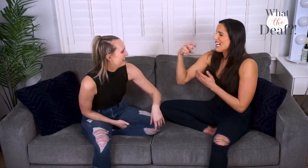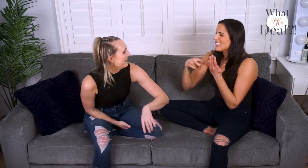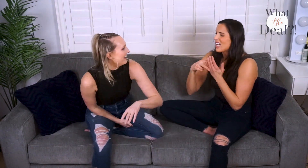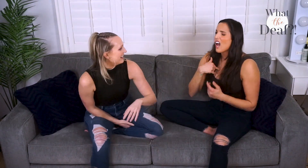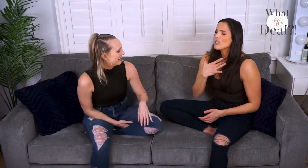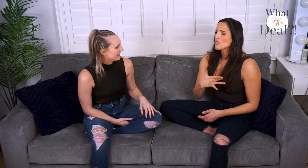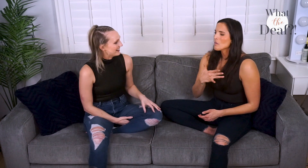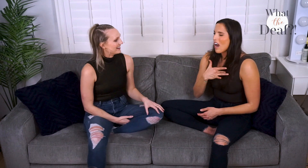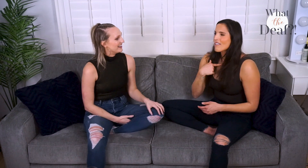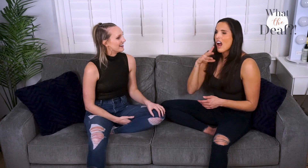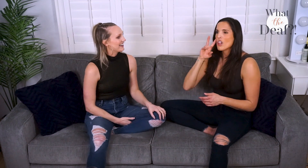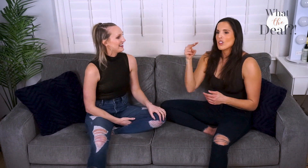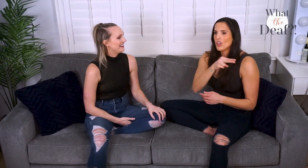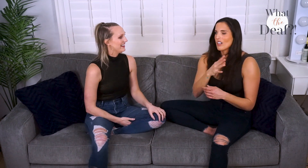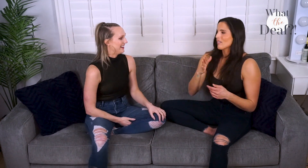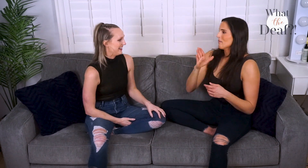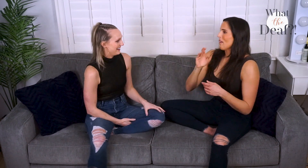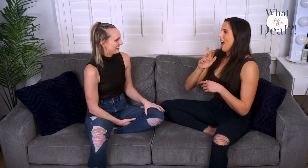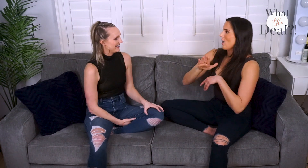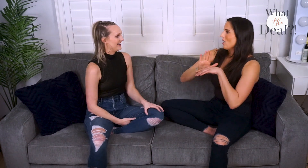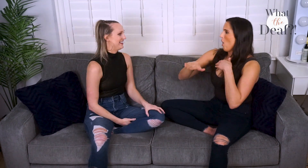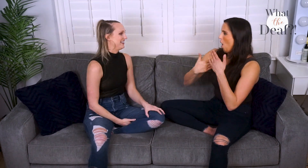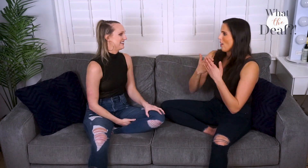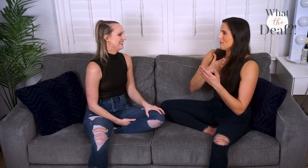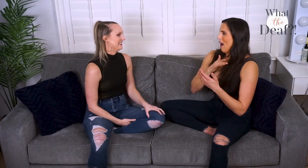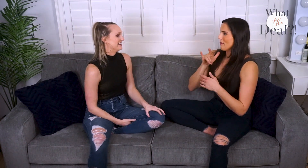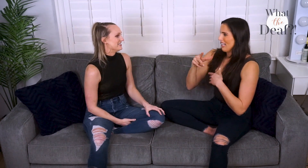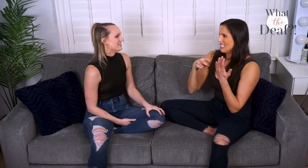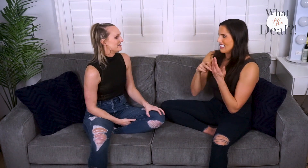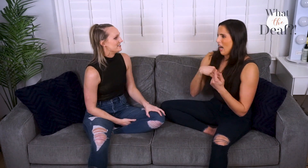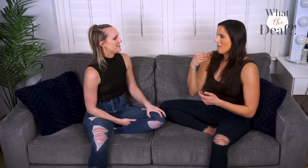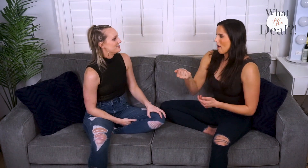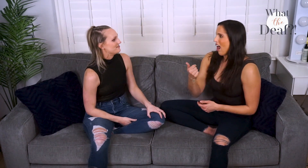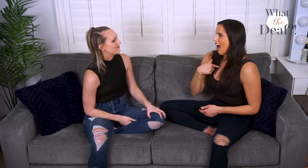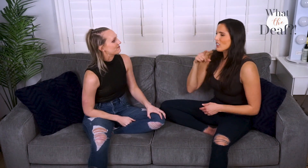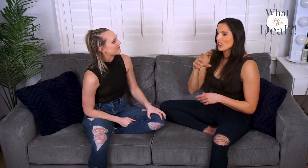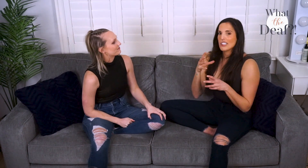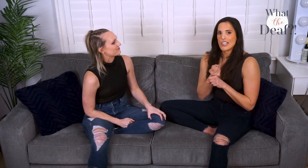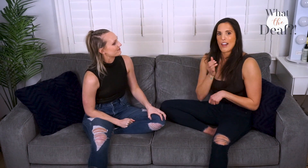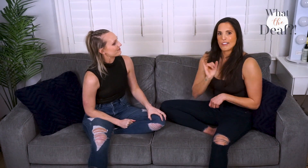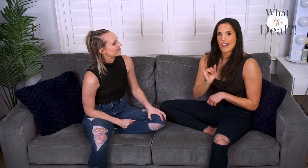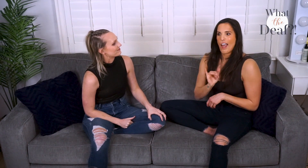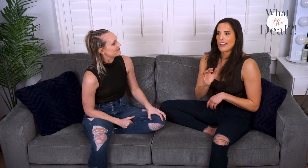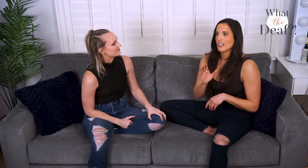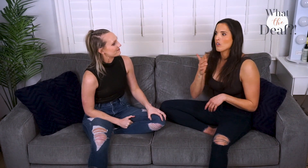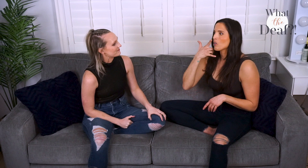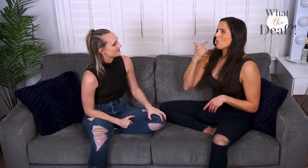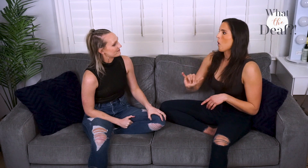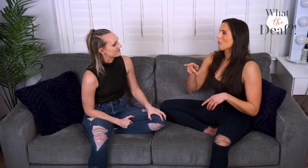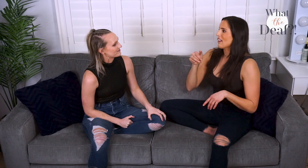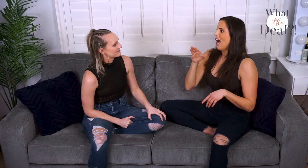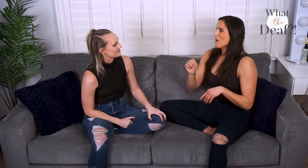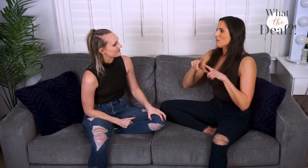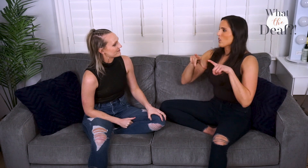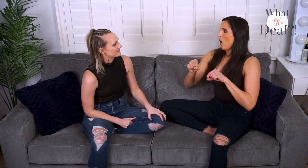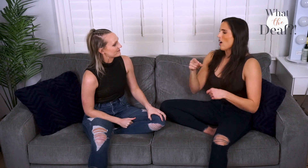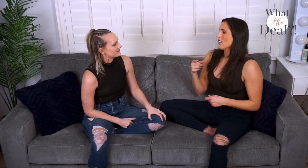Instead of buying a plane ticket. I swear if I look back on all my plane tickets that I've bought, I should probably get like the gold platinum card